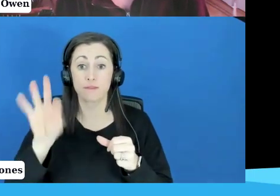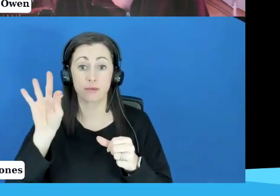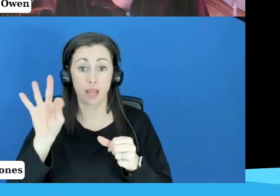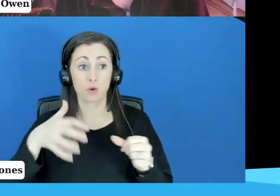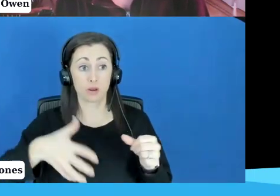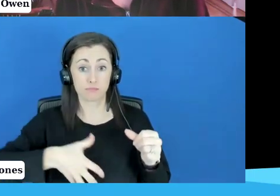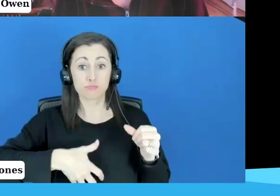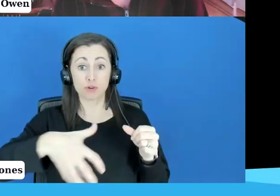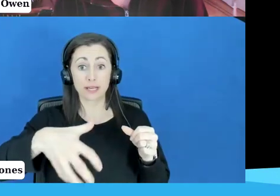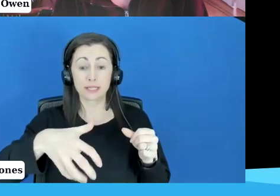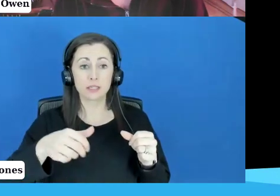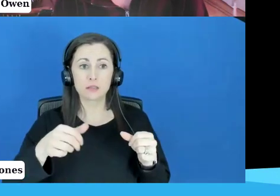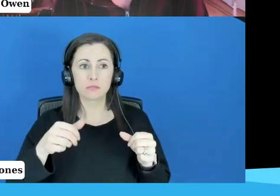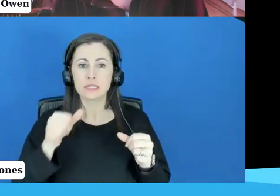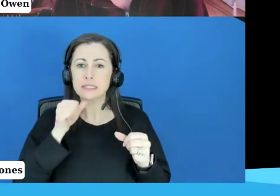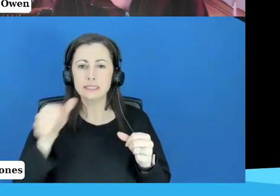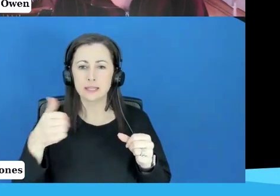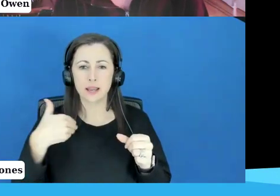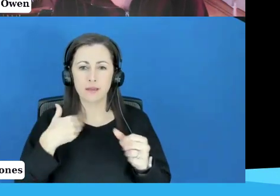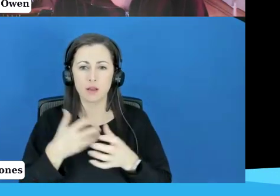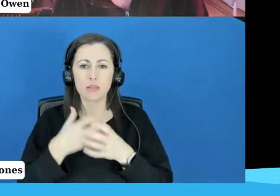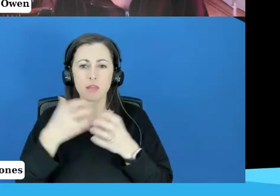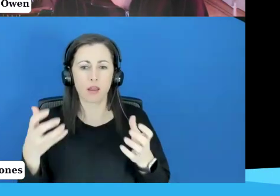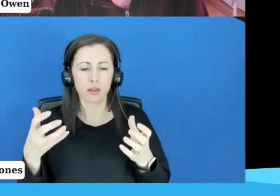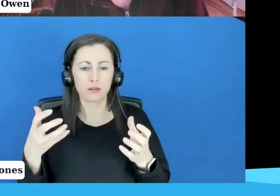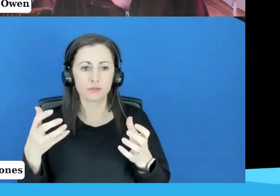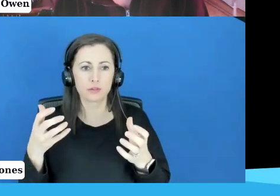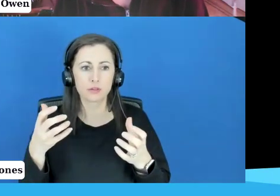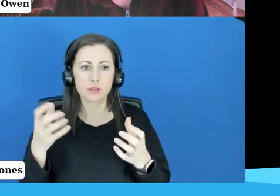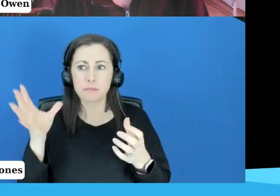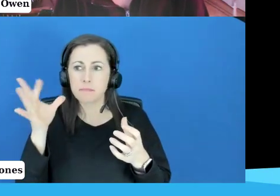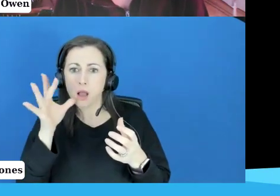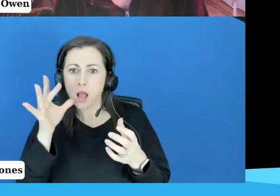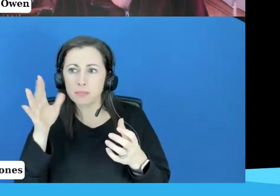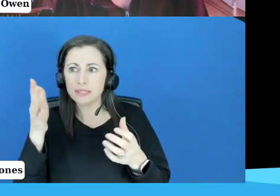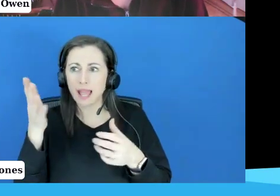there wasn’t a lot of different moms or things on the internet that I can look to.